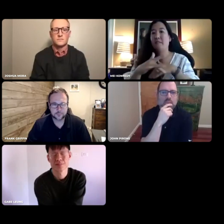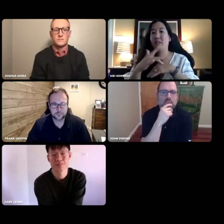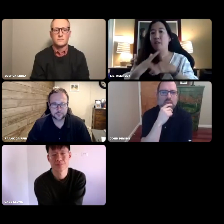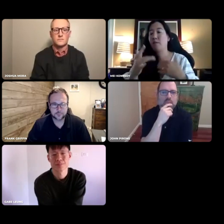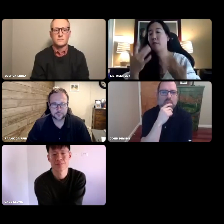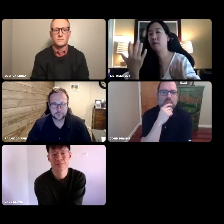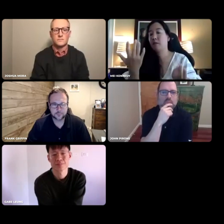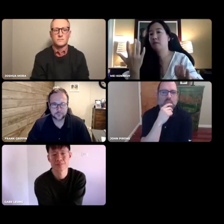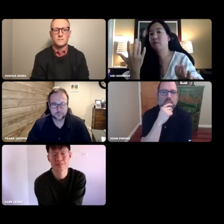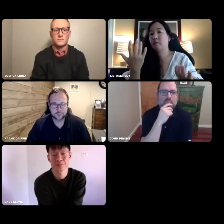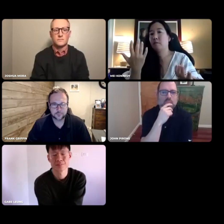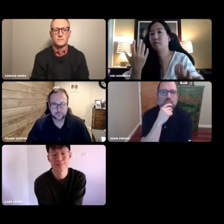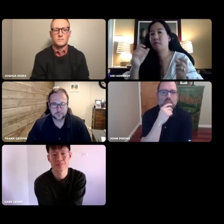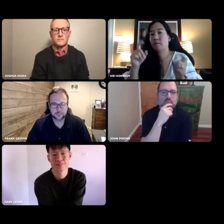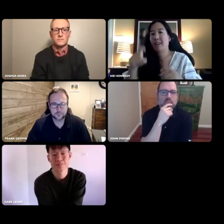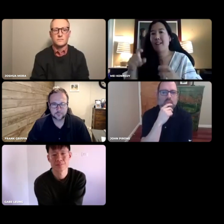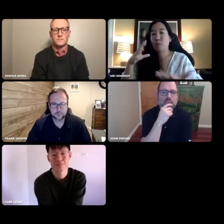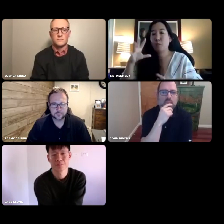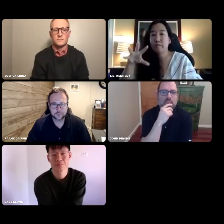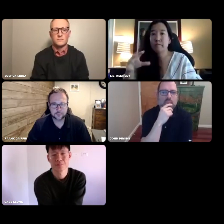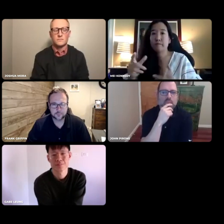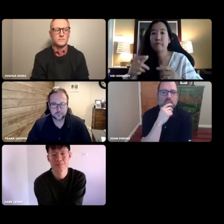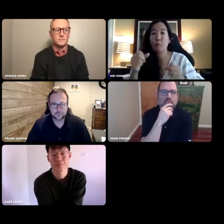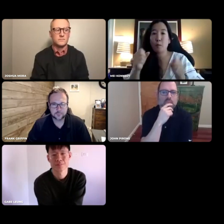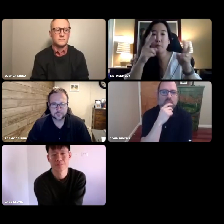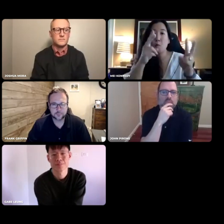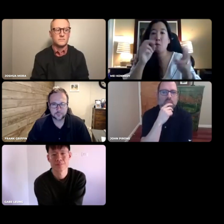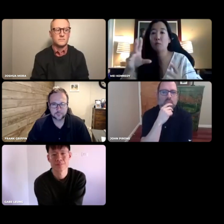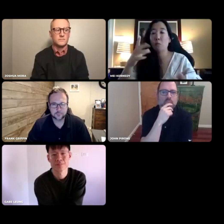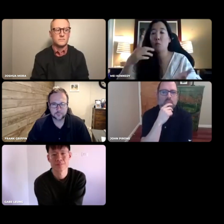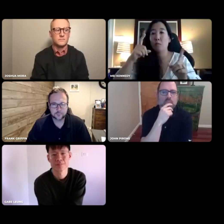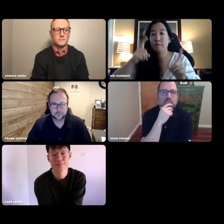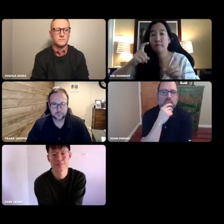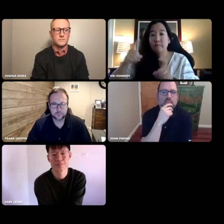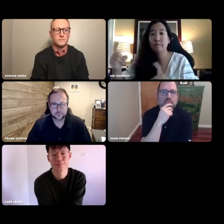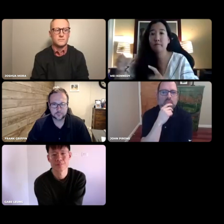If that's the only material there is, and you have to use it, can you take pictures